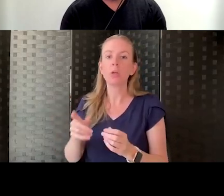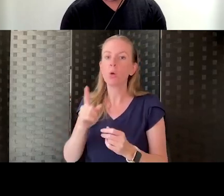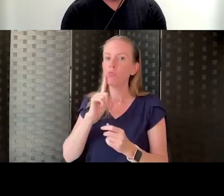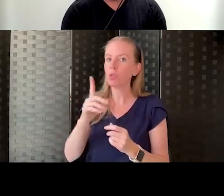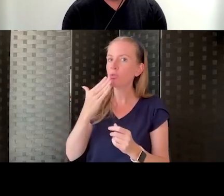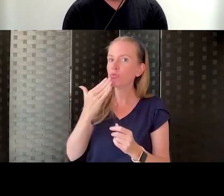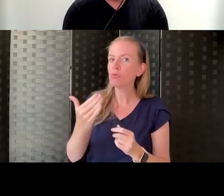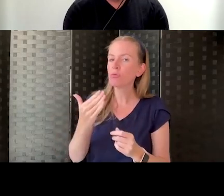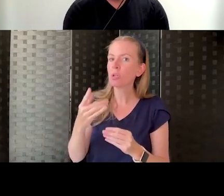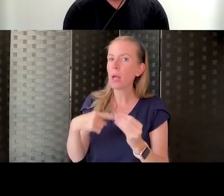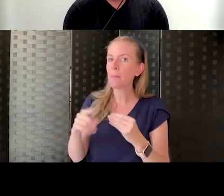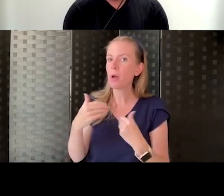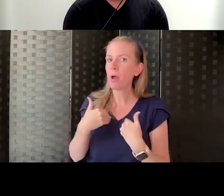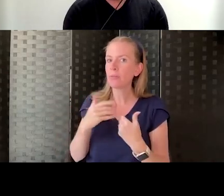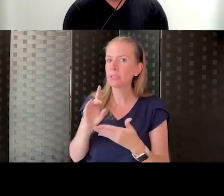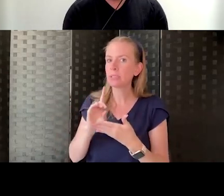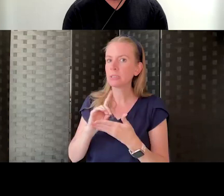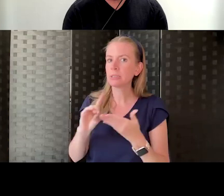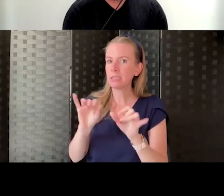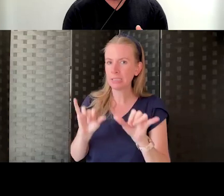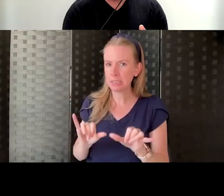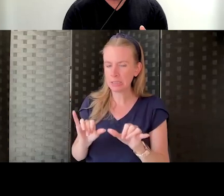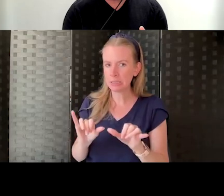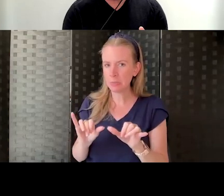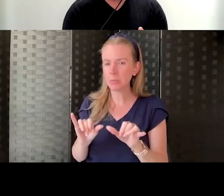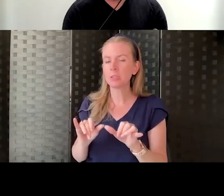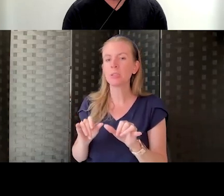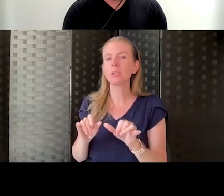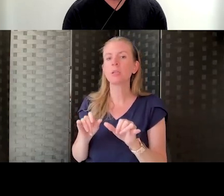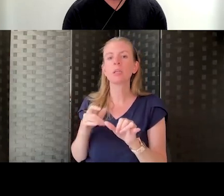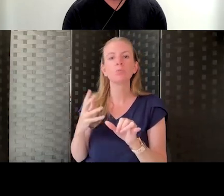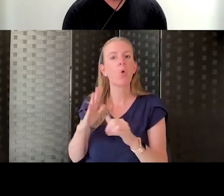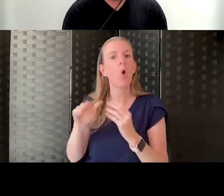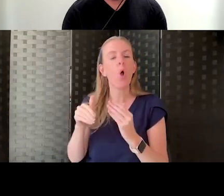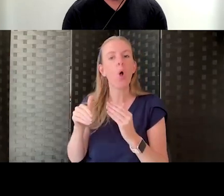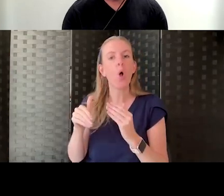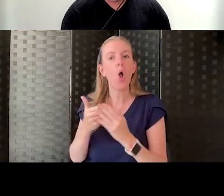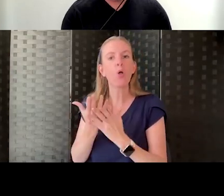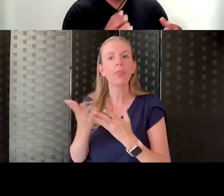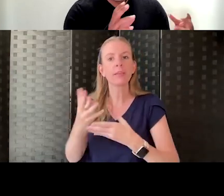about having a design system with these components is that all the components are reusable. It makes